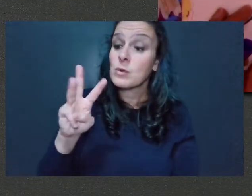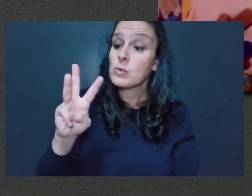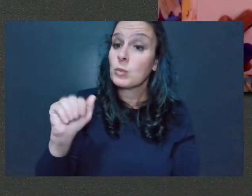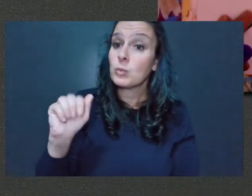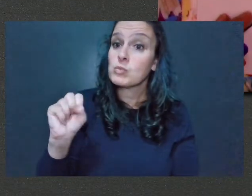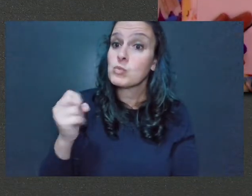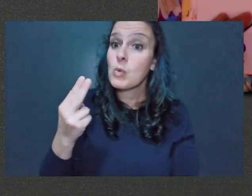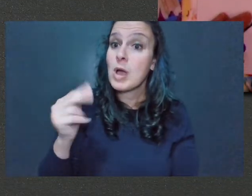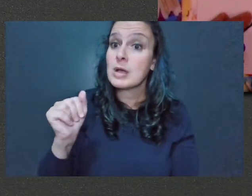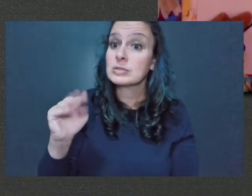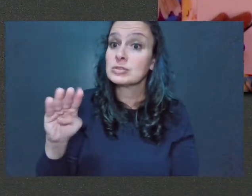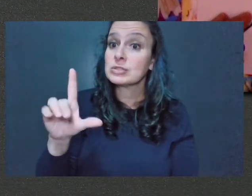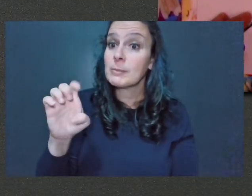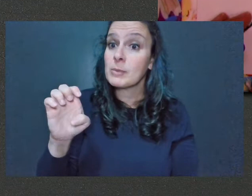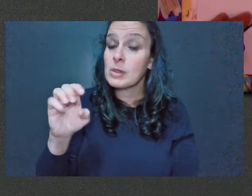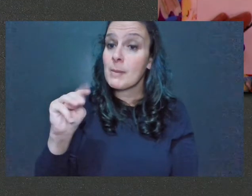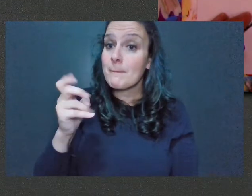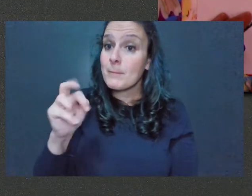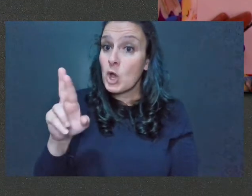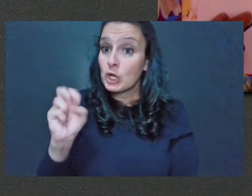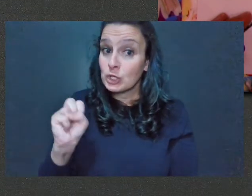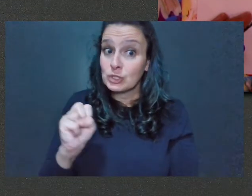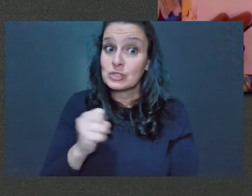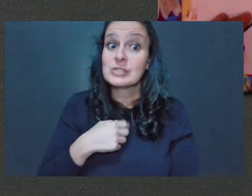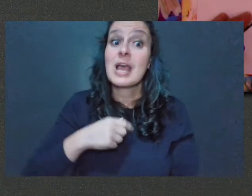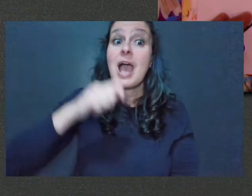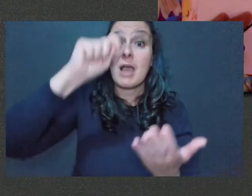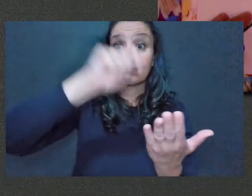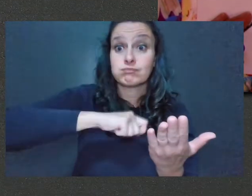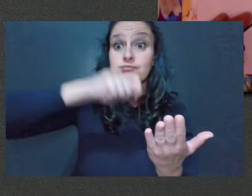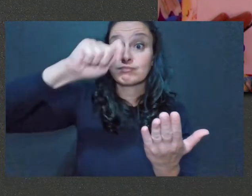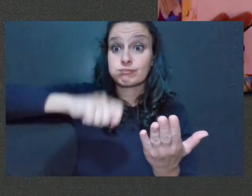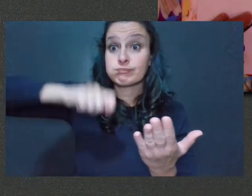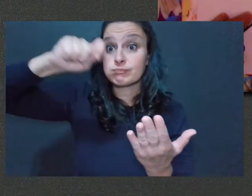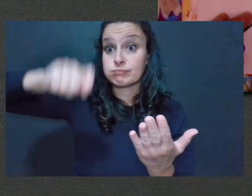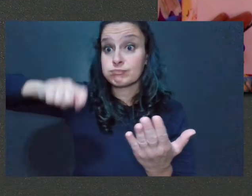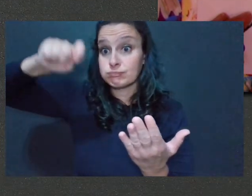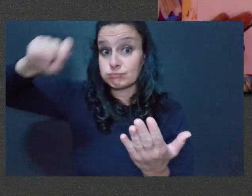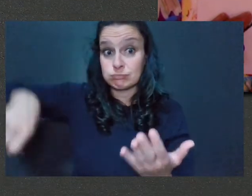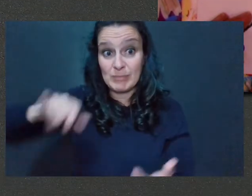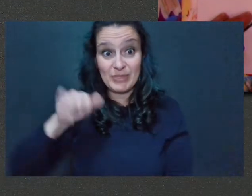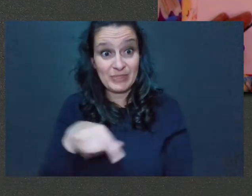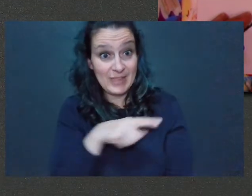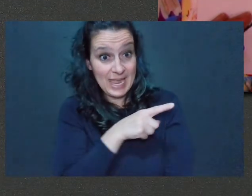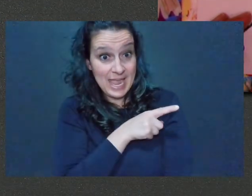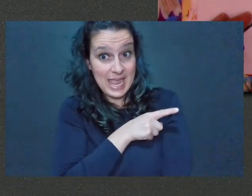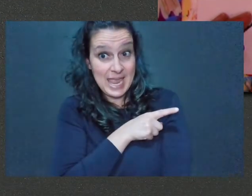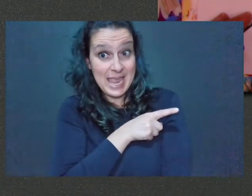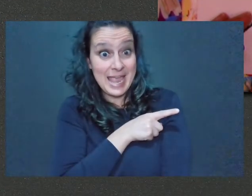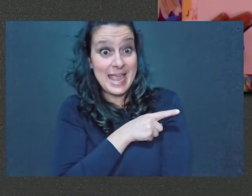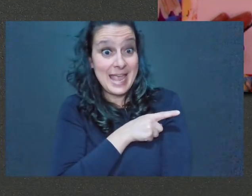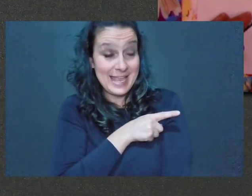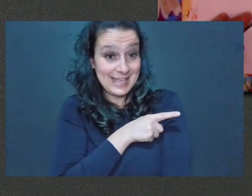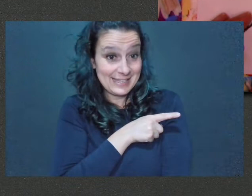You're going to take your washable marker, and you can draw some lines.